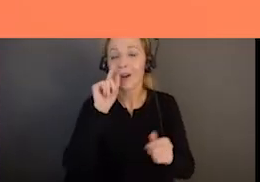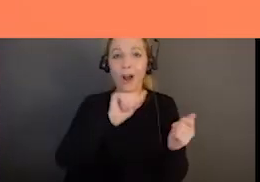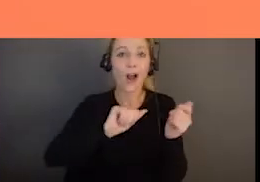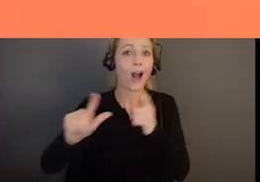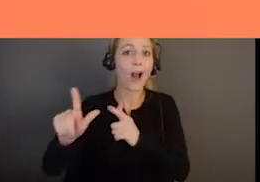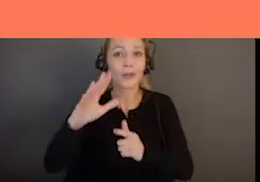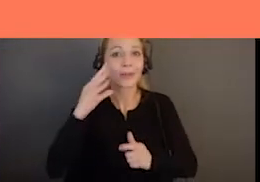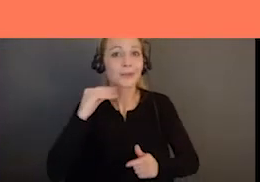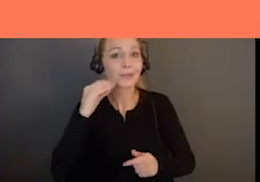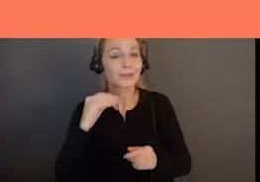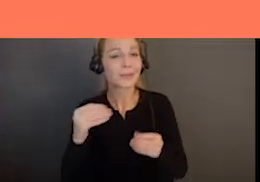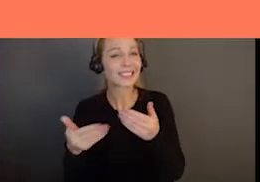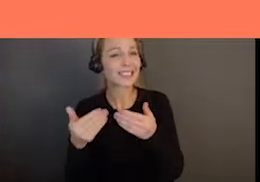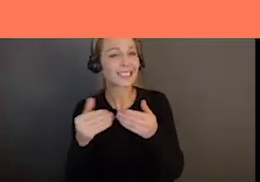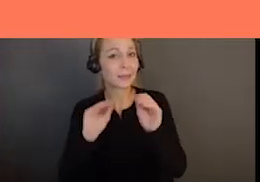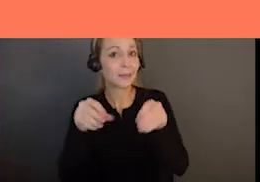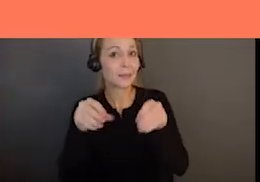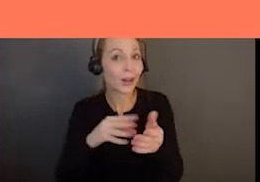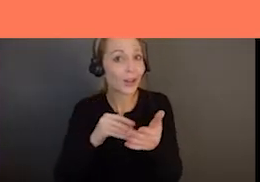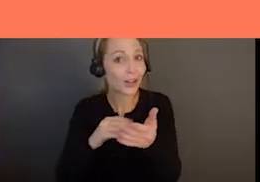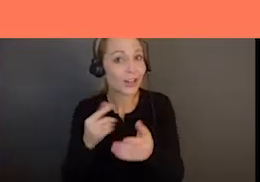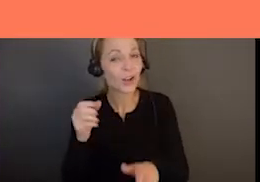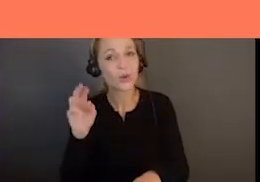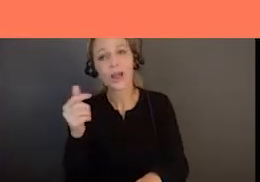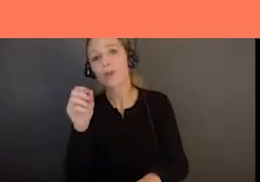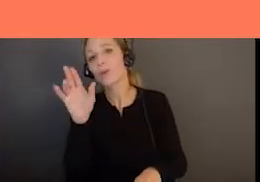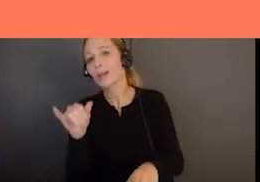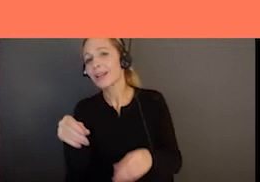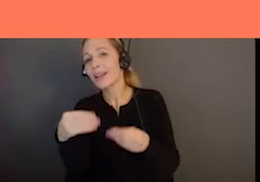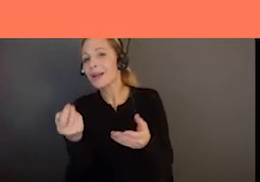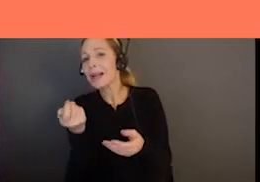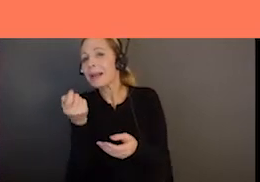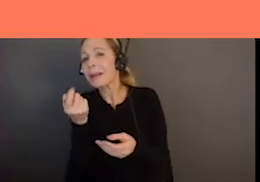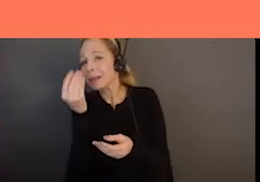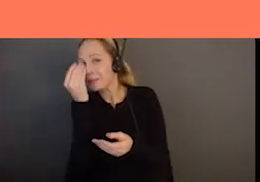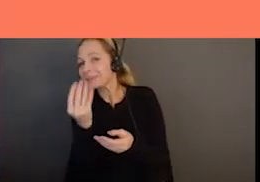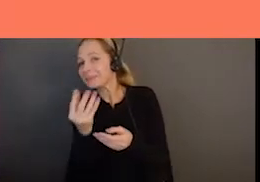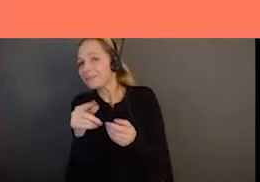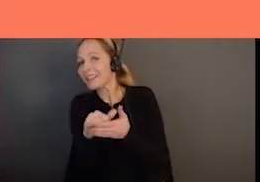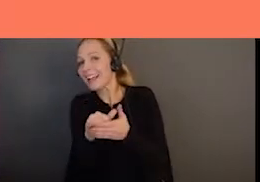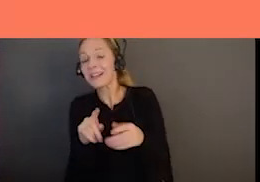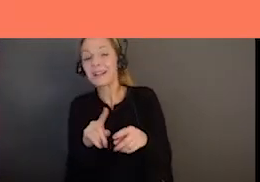AND LEARN. AND GREGORY GAVE YOU A LITTLE BIT OF A PREVIEW OF THIS,